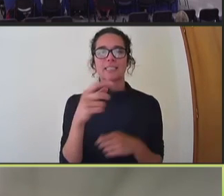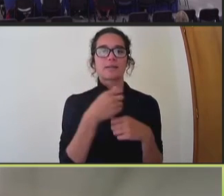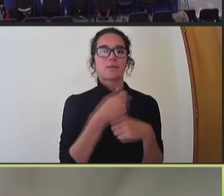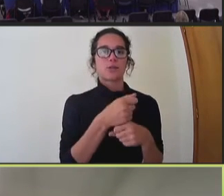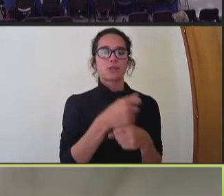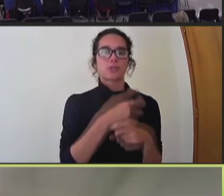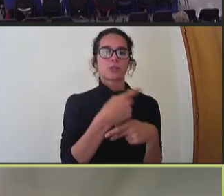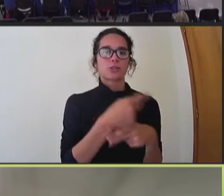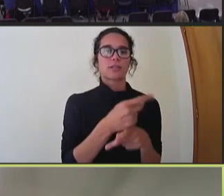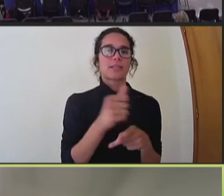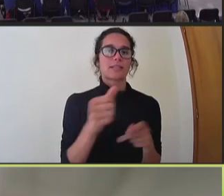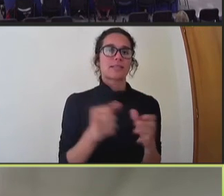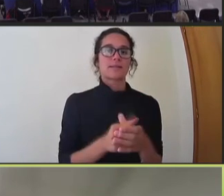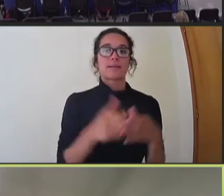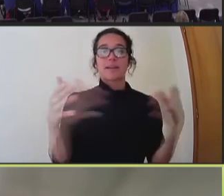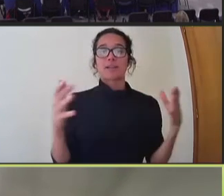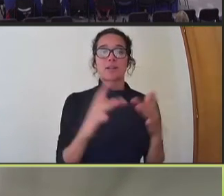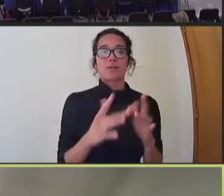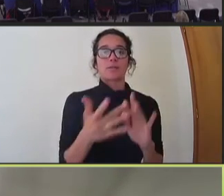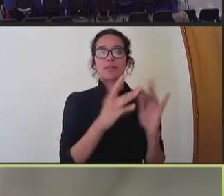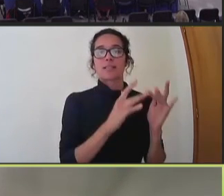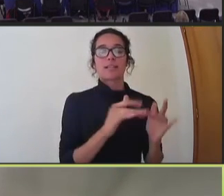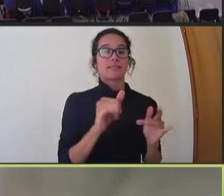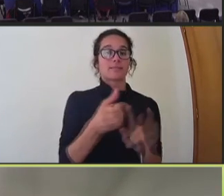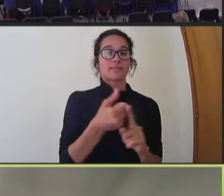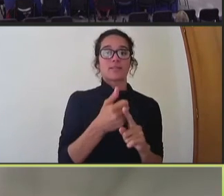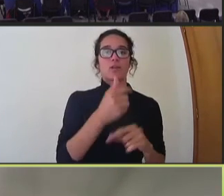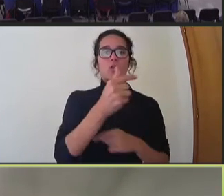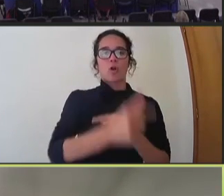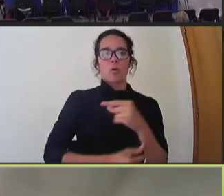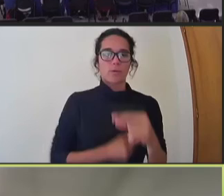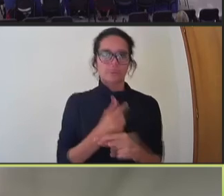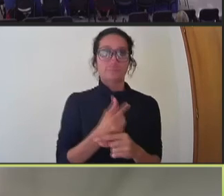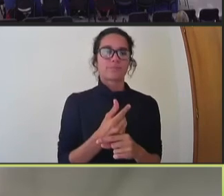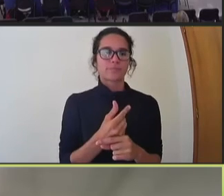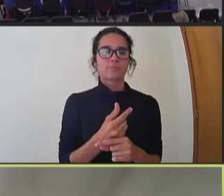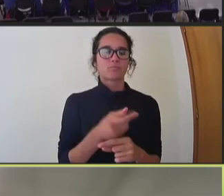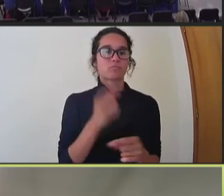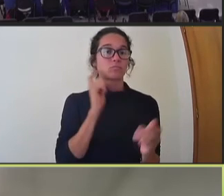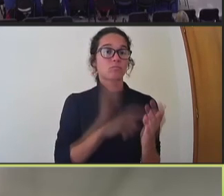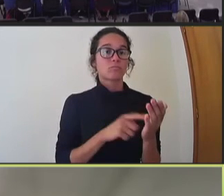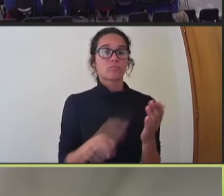global in scope. As you see here, you have an outline of multiple facilities around the